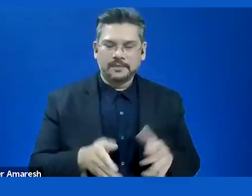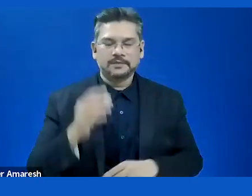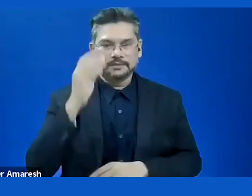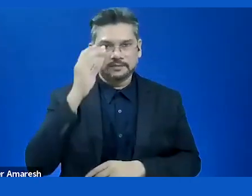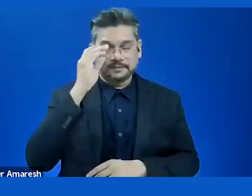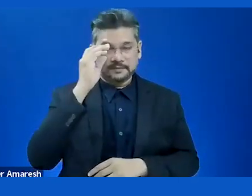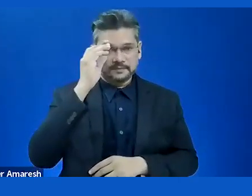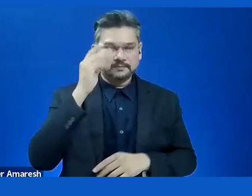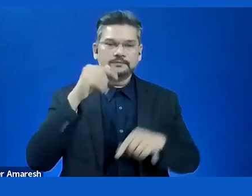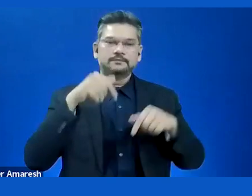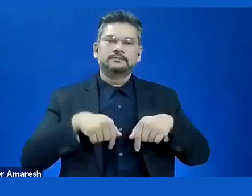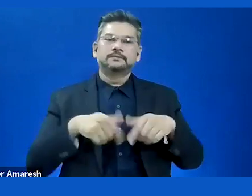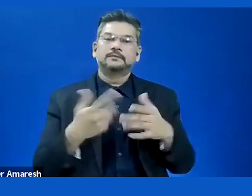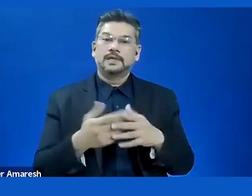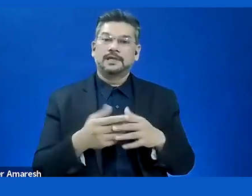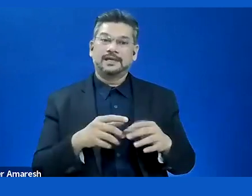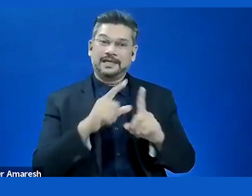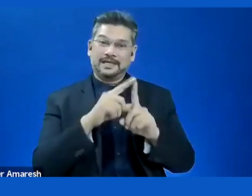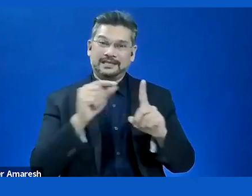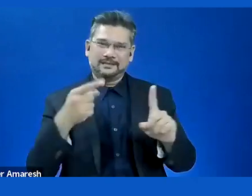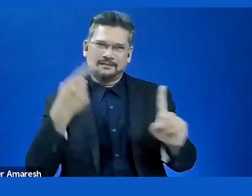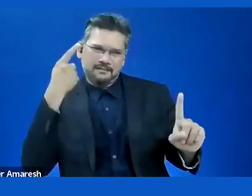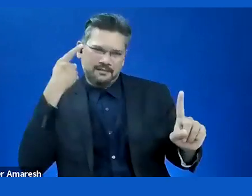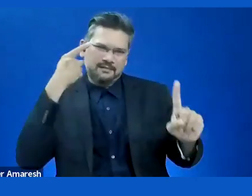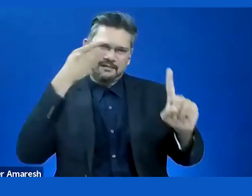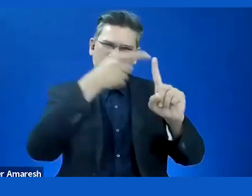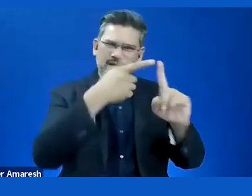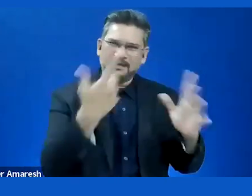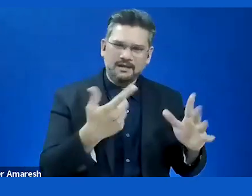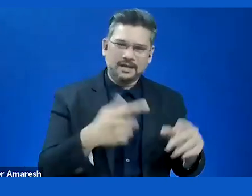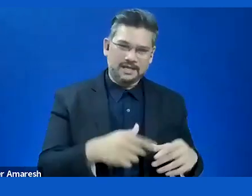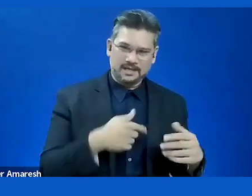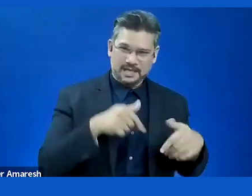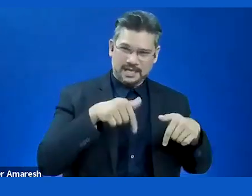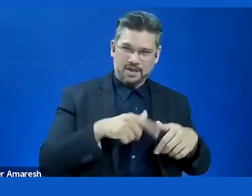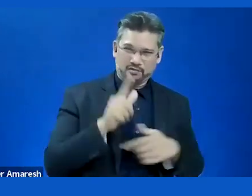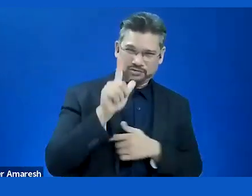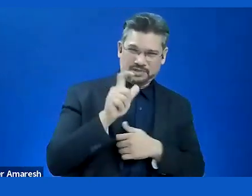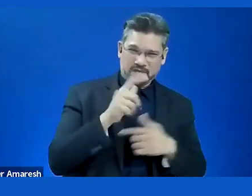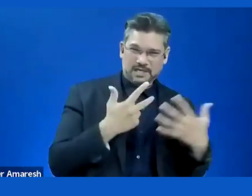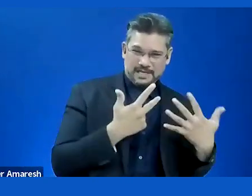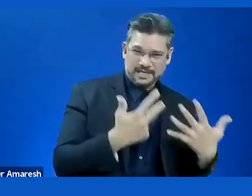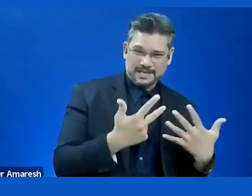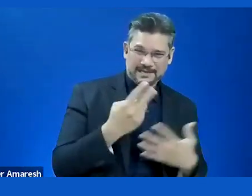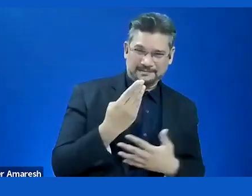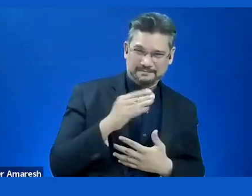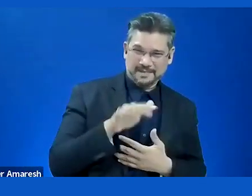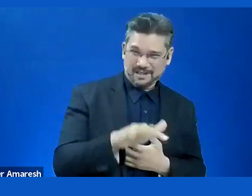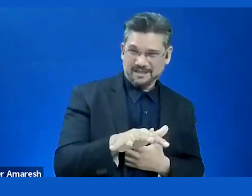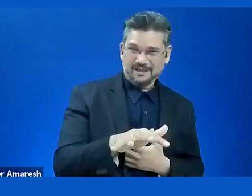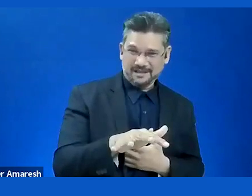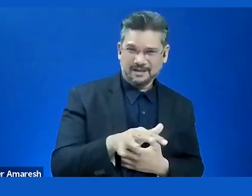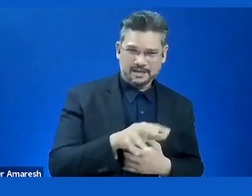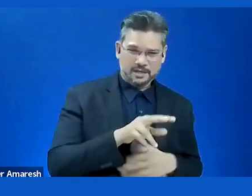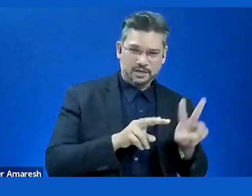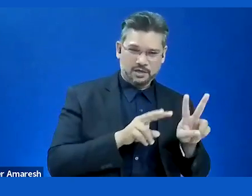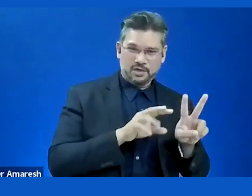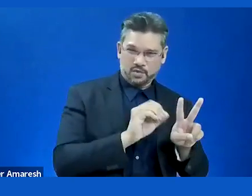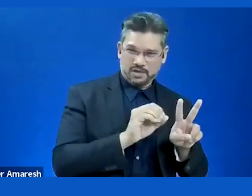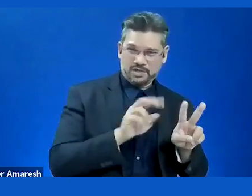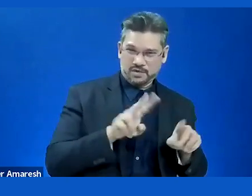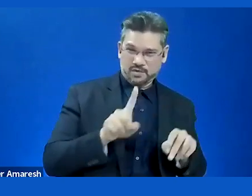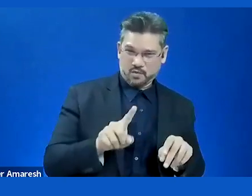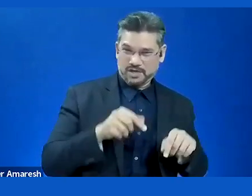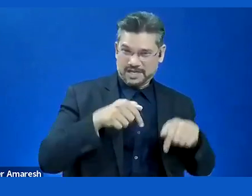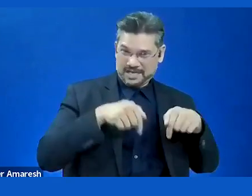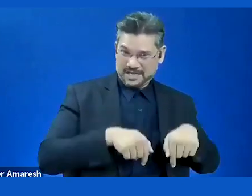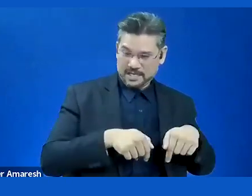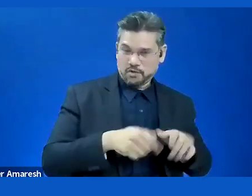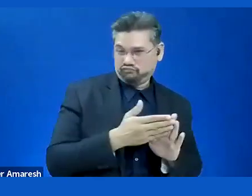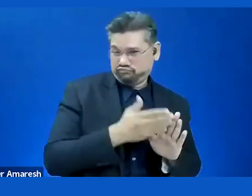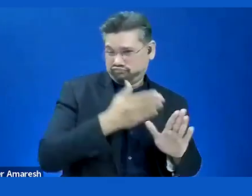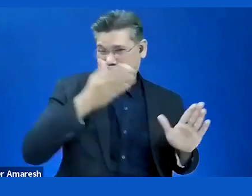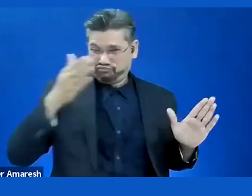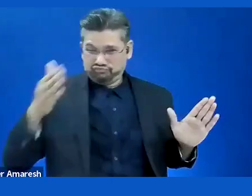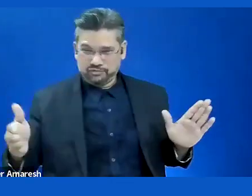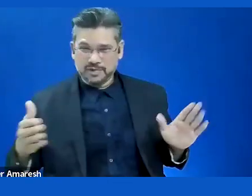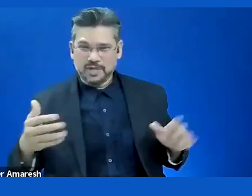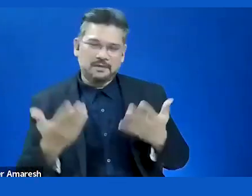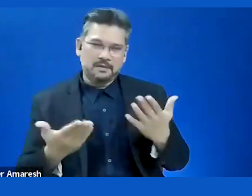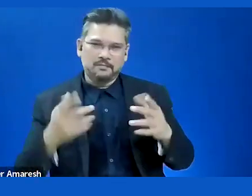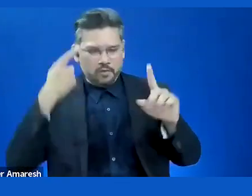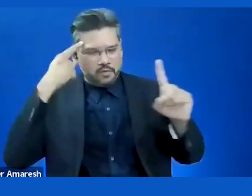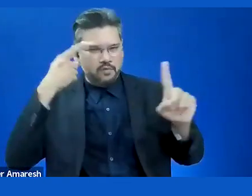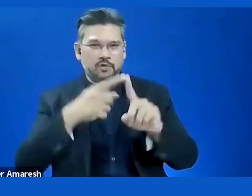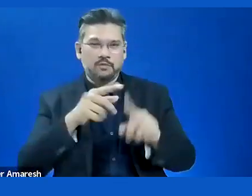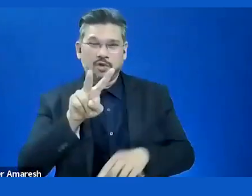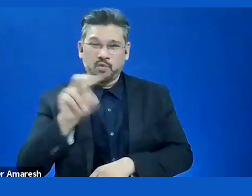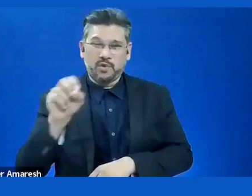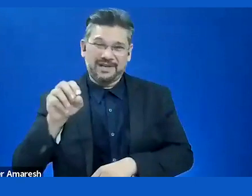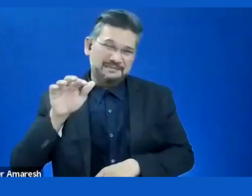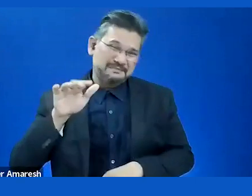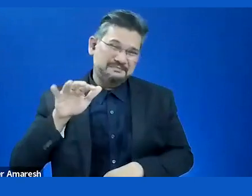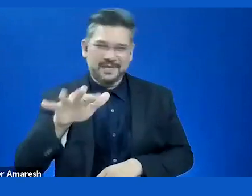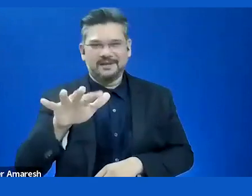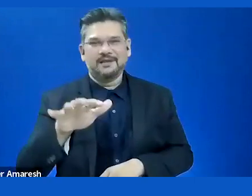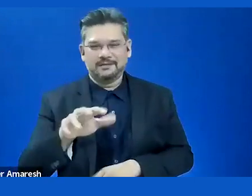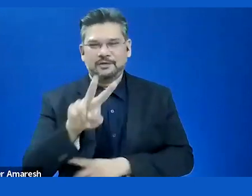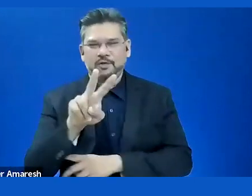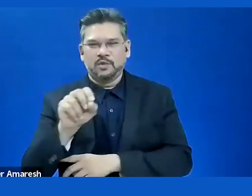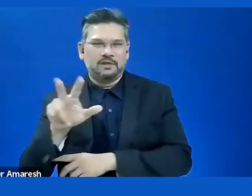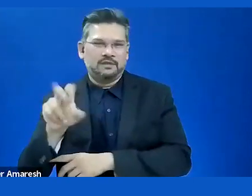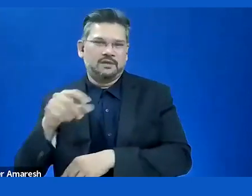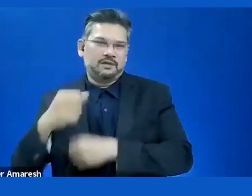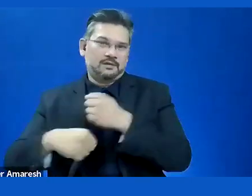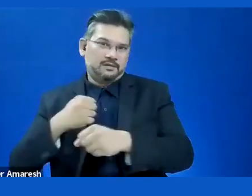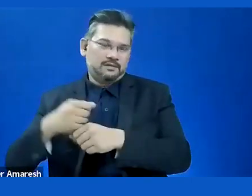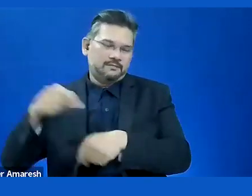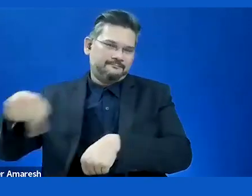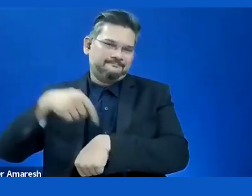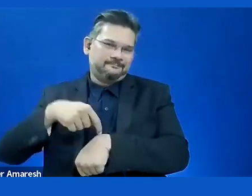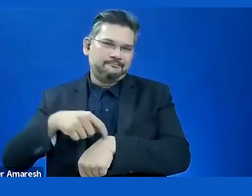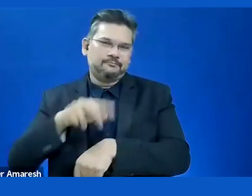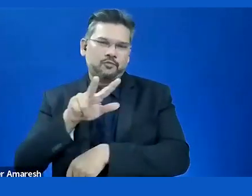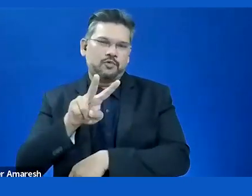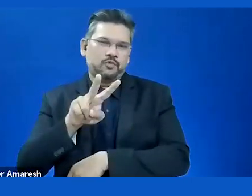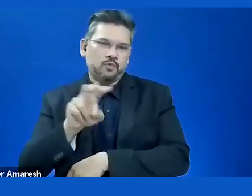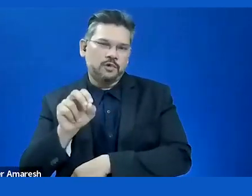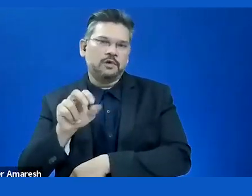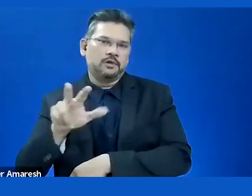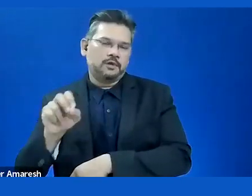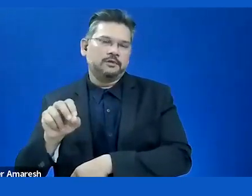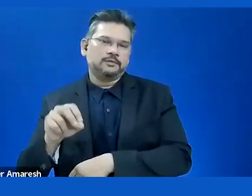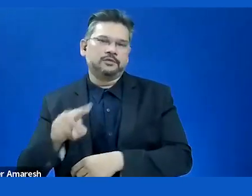to start from 8 million professionals, to 20 million at the end of the decade, by 2030.